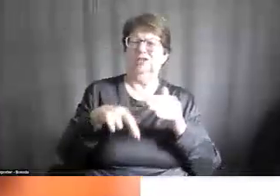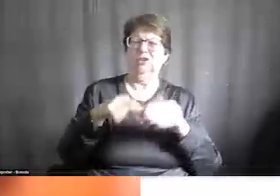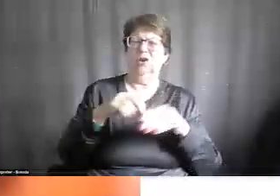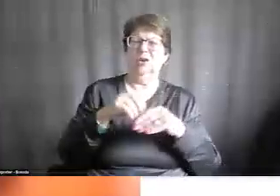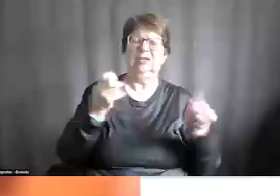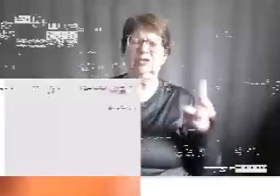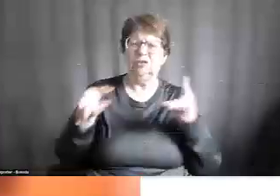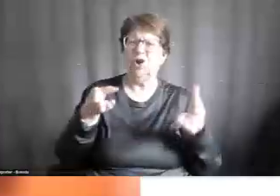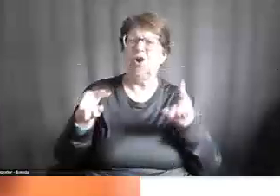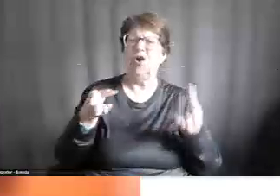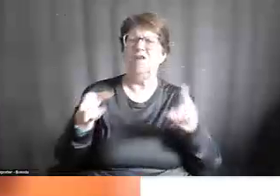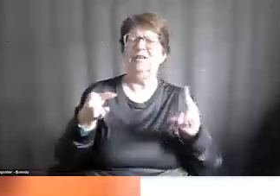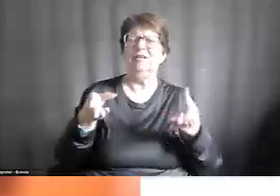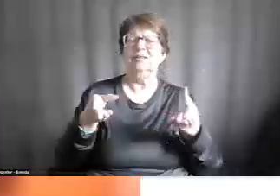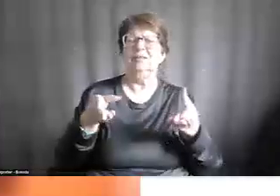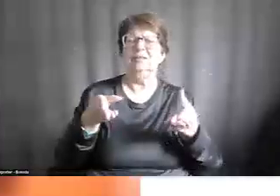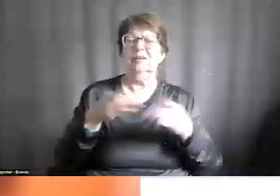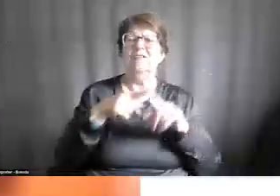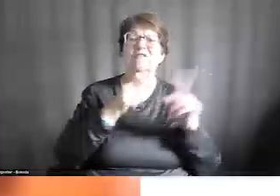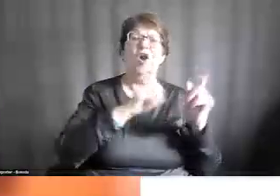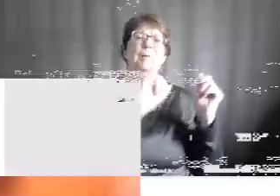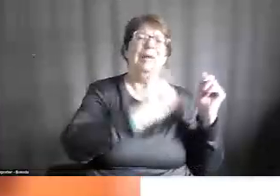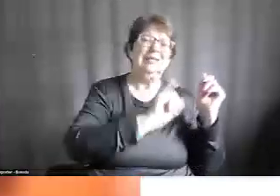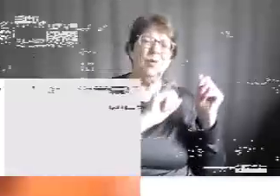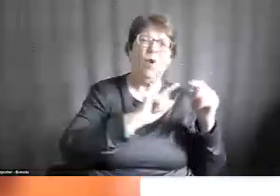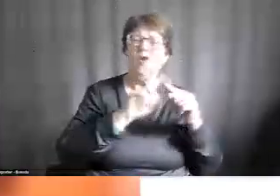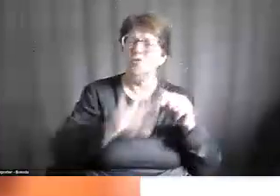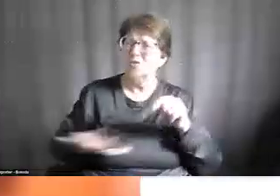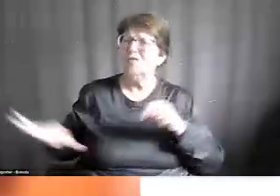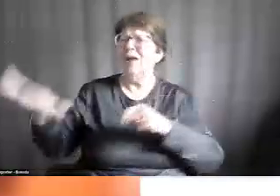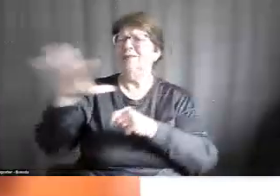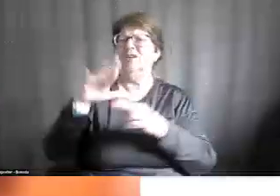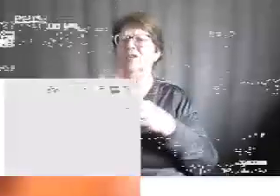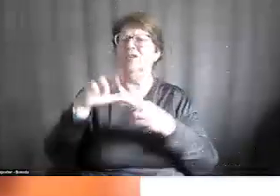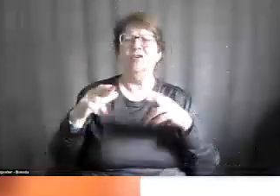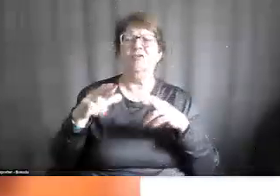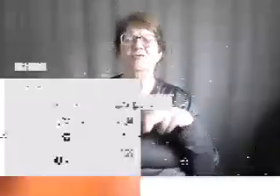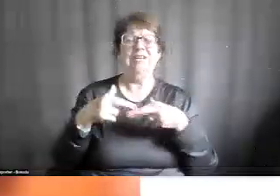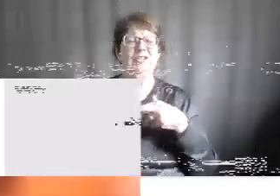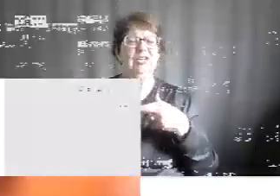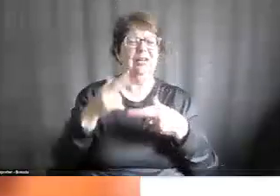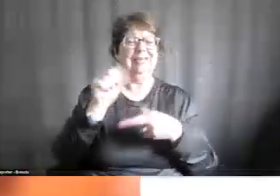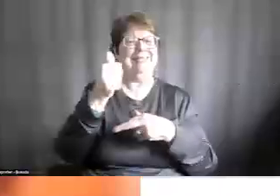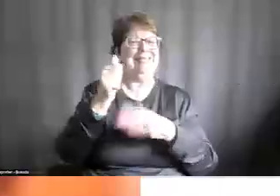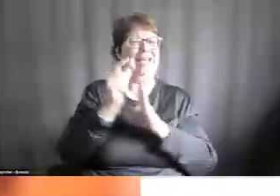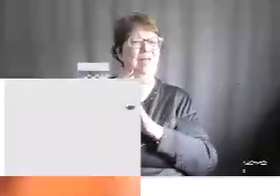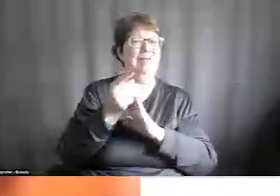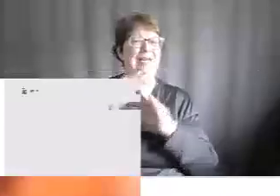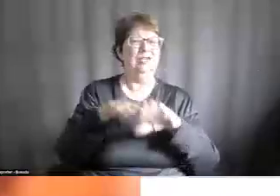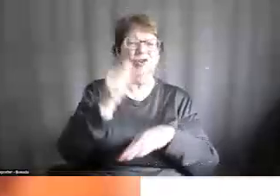Boardroom: from Issaquah to the rest of the region, 10 minutes slower. Boardroom: Then using the 554 alignment.